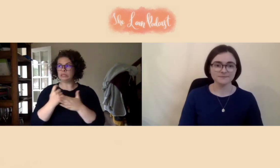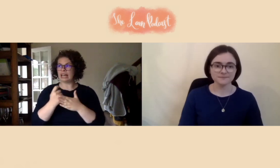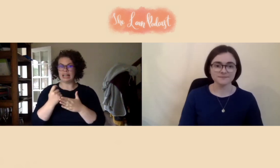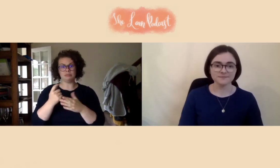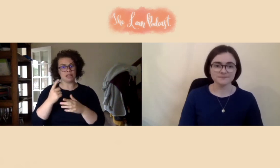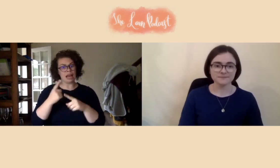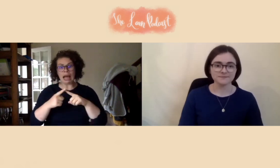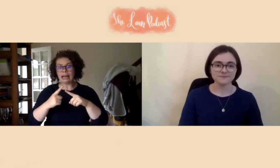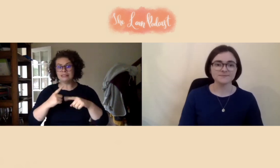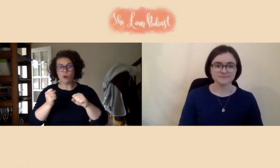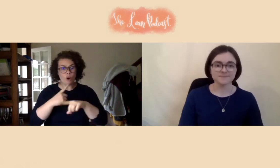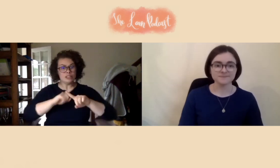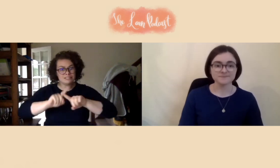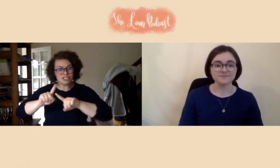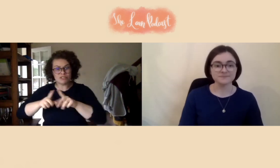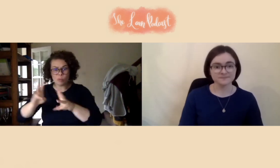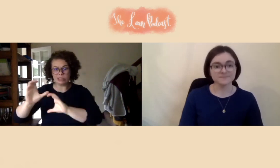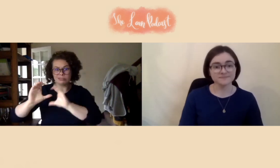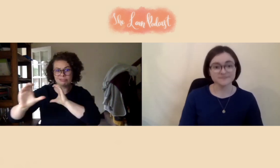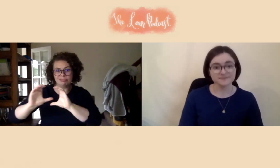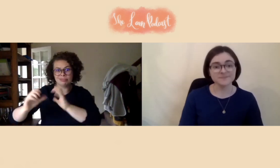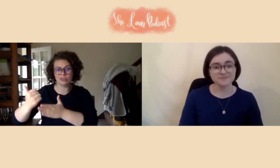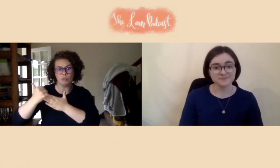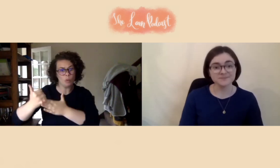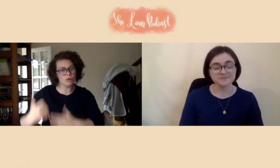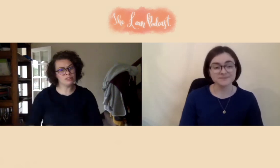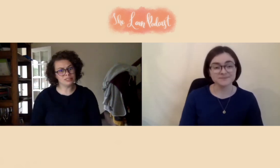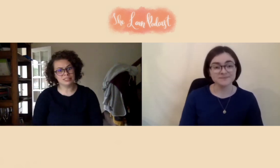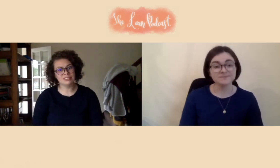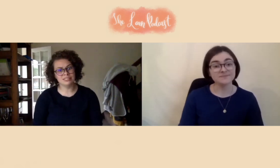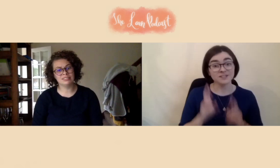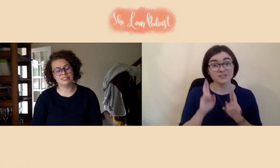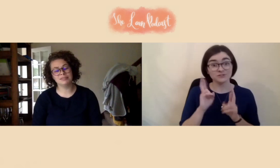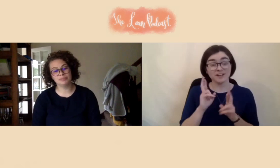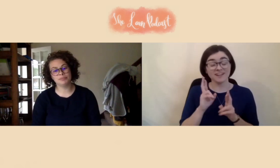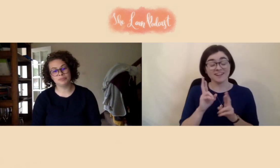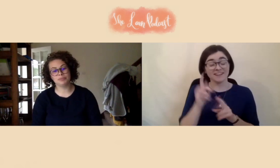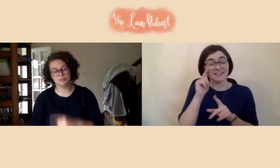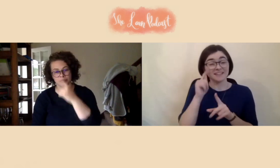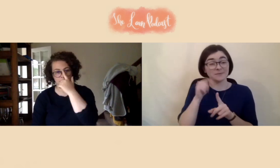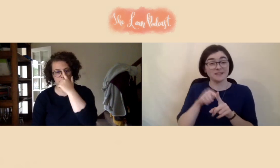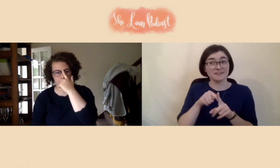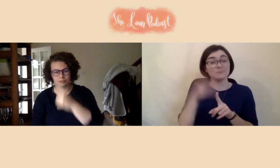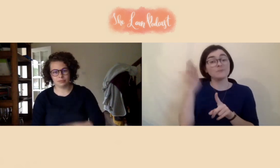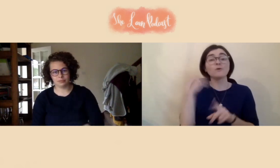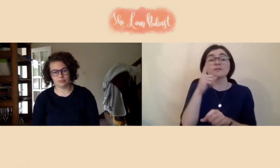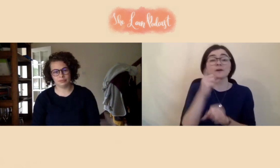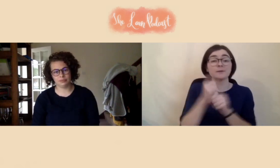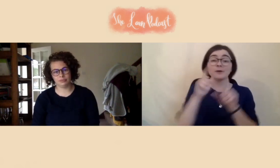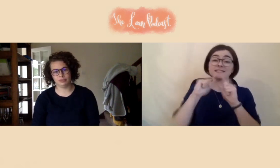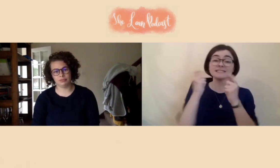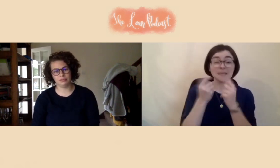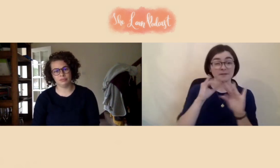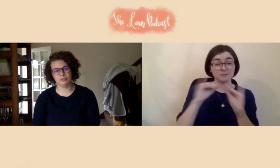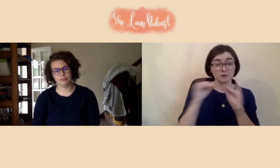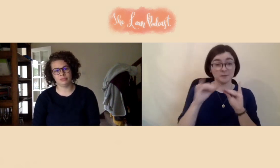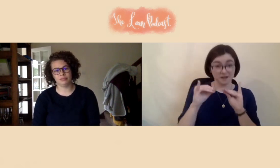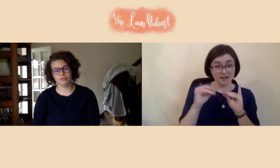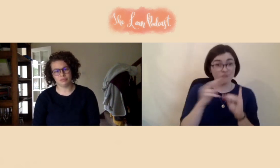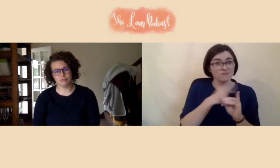Yeah, and I think it's also, it depends a little bit, like we talked about before, we talked about team interpreting, it very much depends on who you're working with